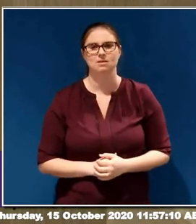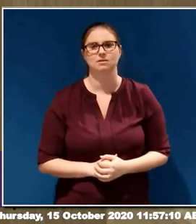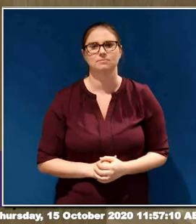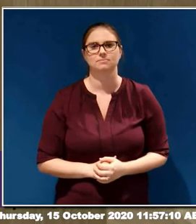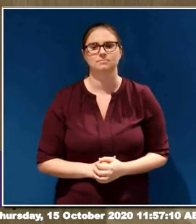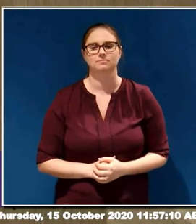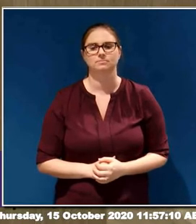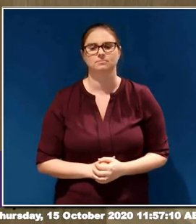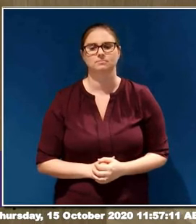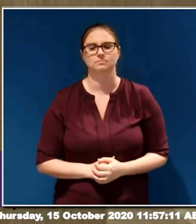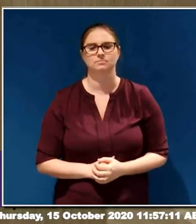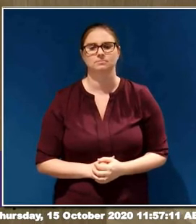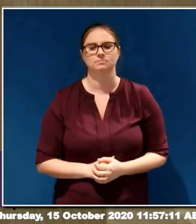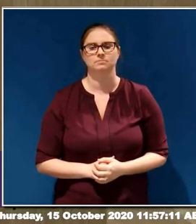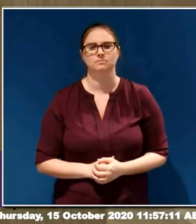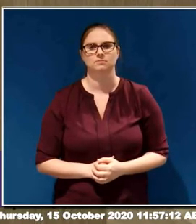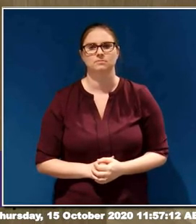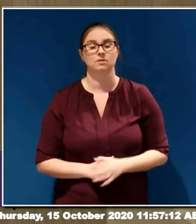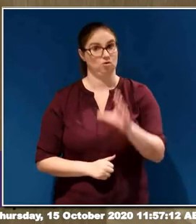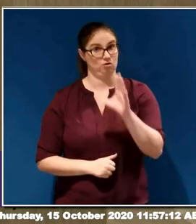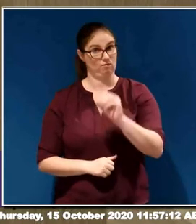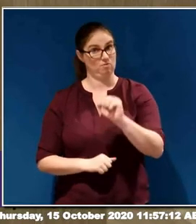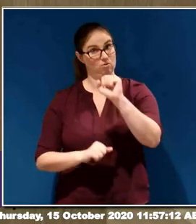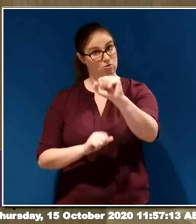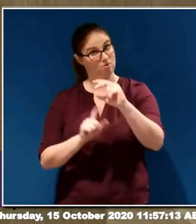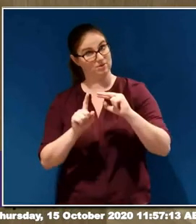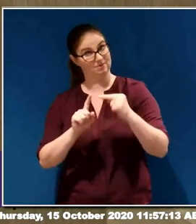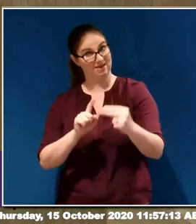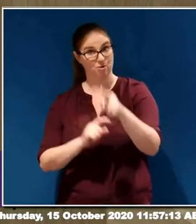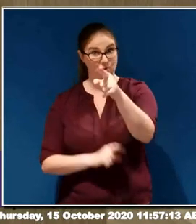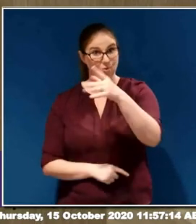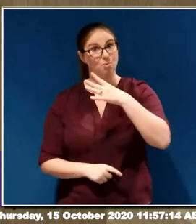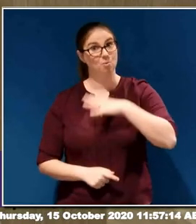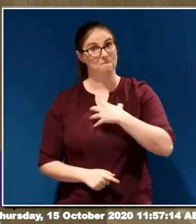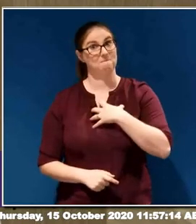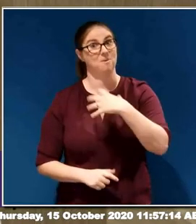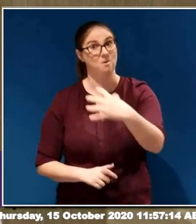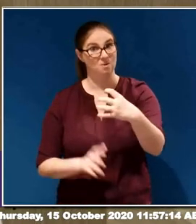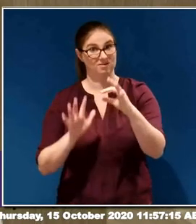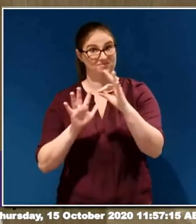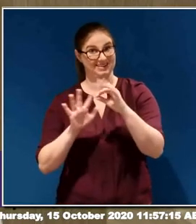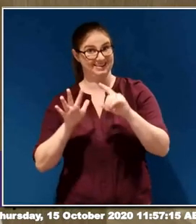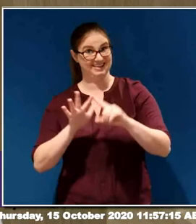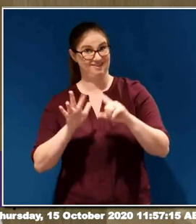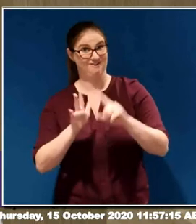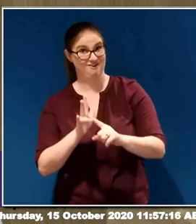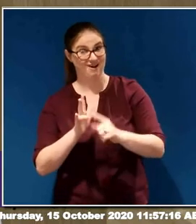From your perspective, would you like to have more PEOs to be able to carry the burden of that work?